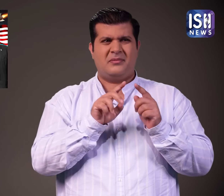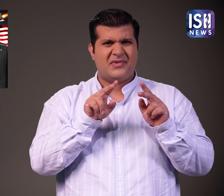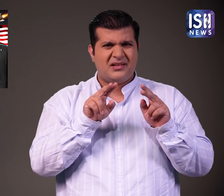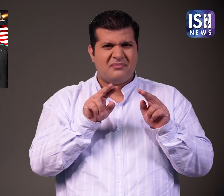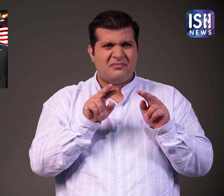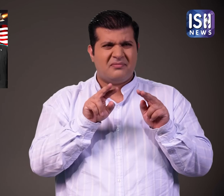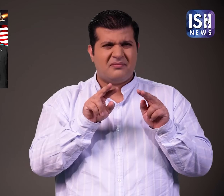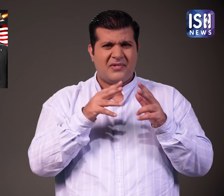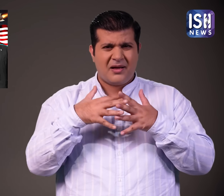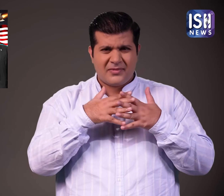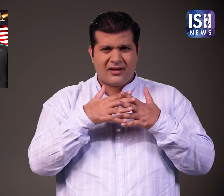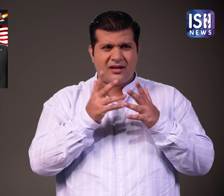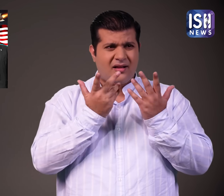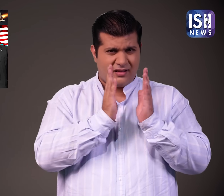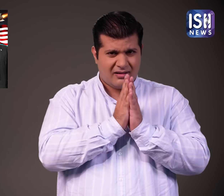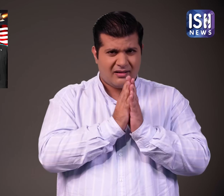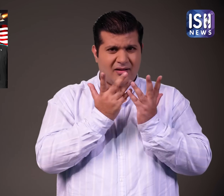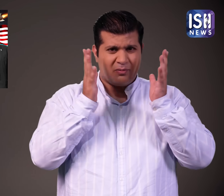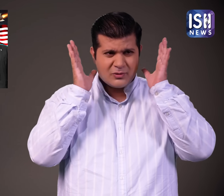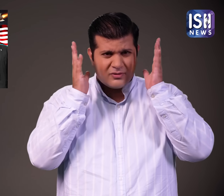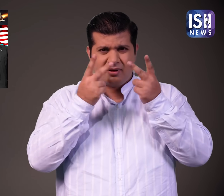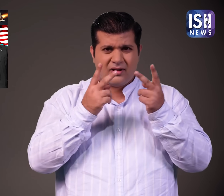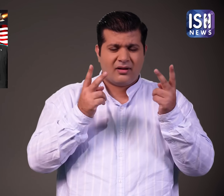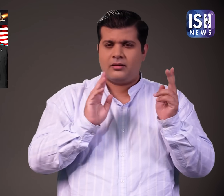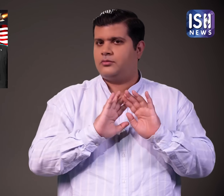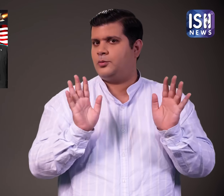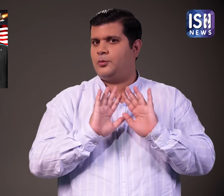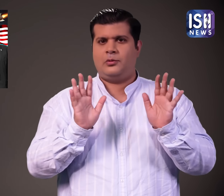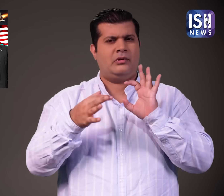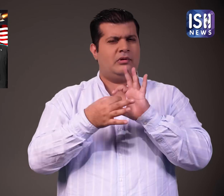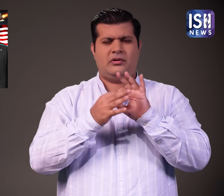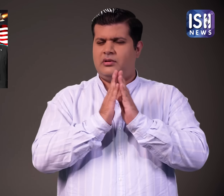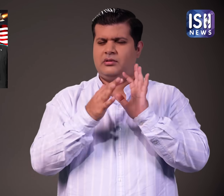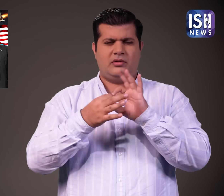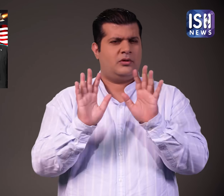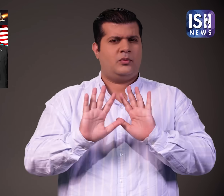But does it mean that the U.S. is building a religious structure? No! This has no connection to religion.